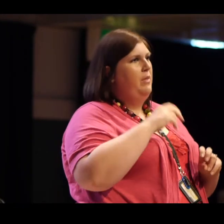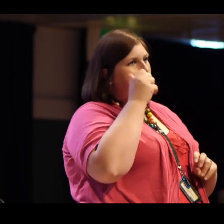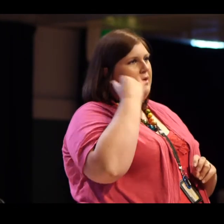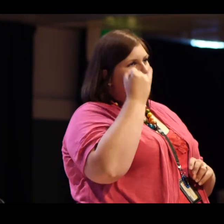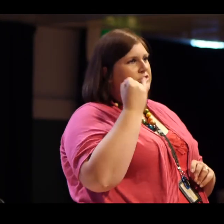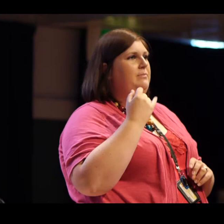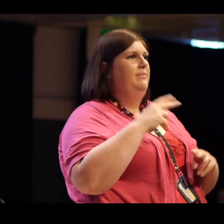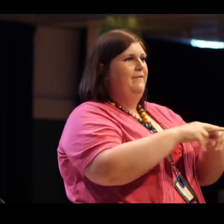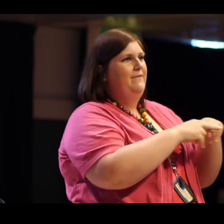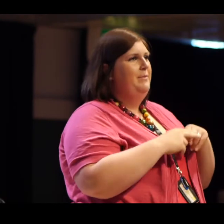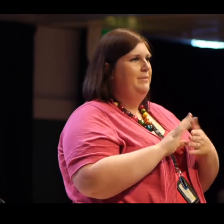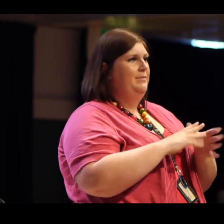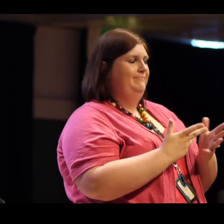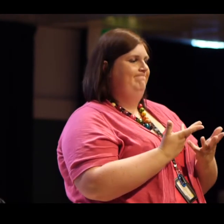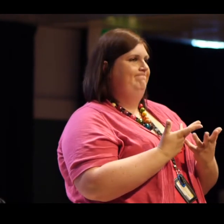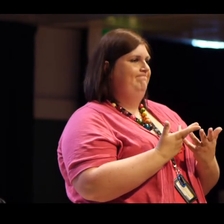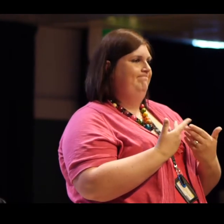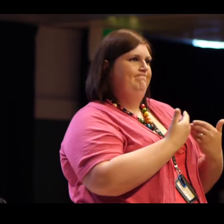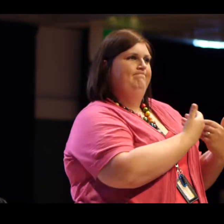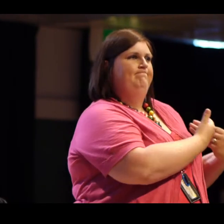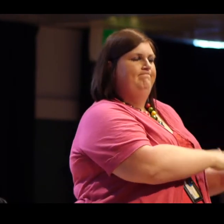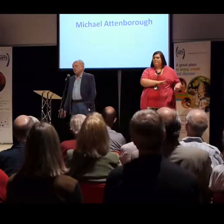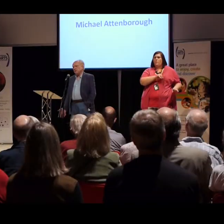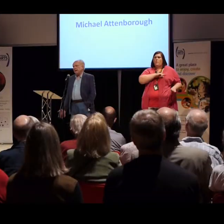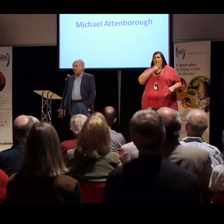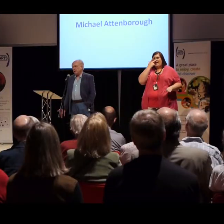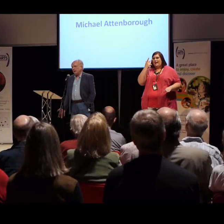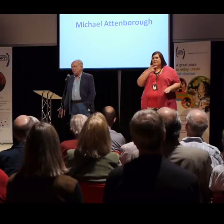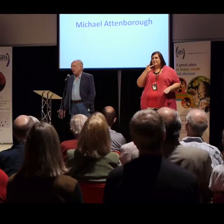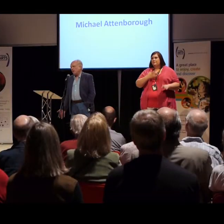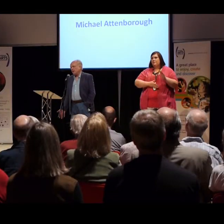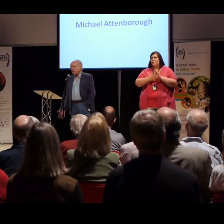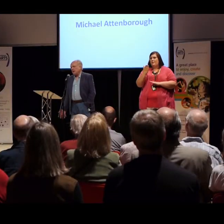Because, at the age of eighteen, he went to his academic father